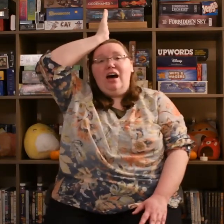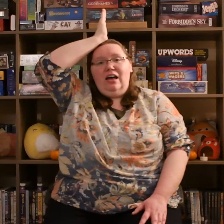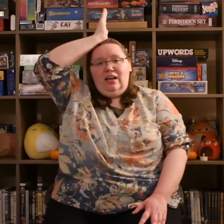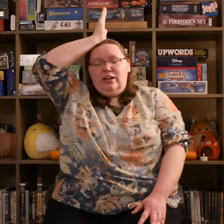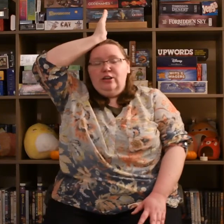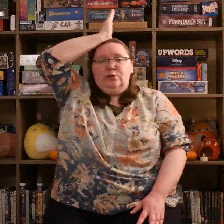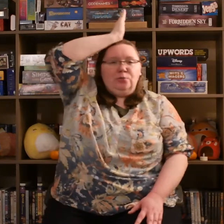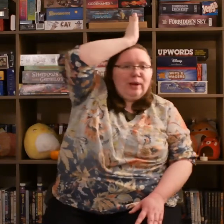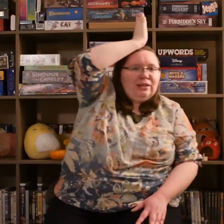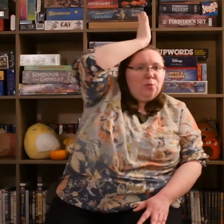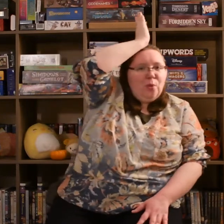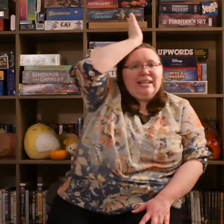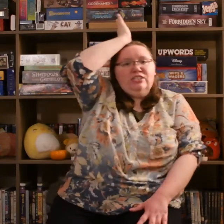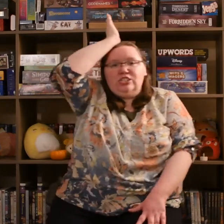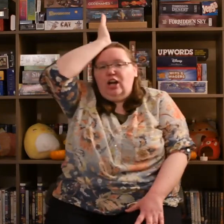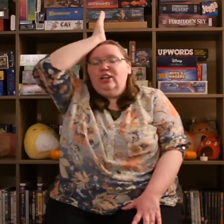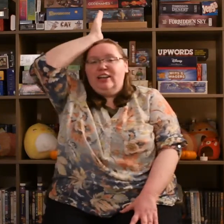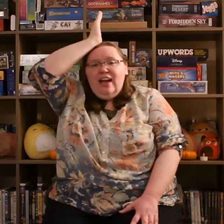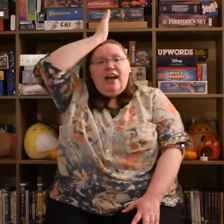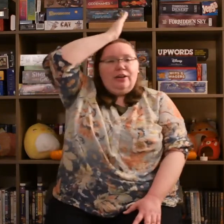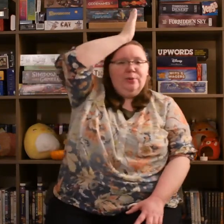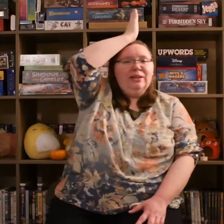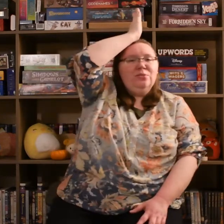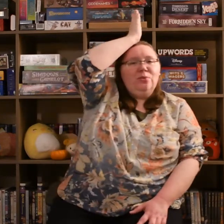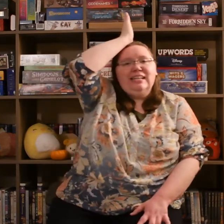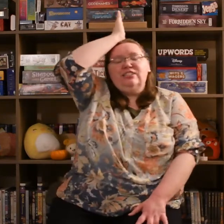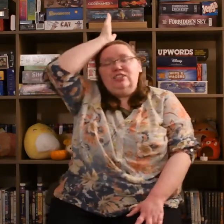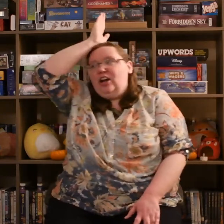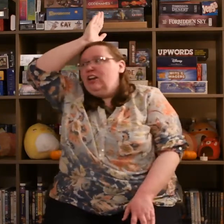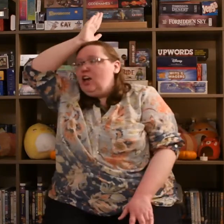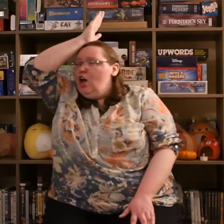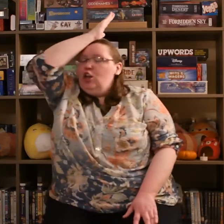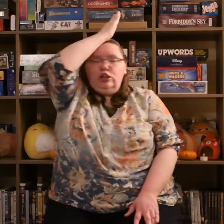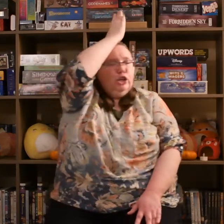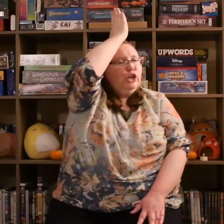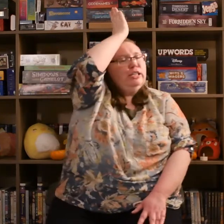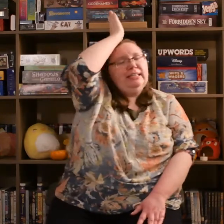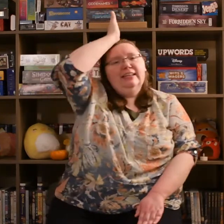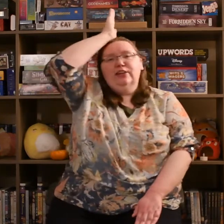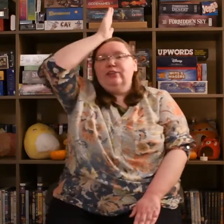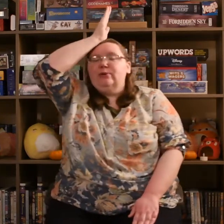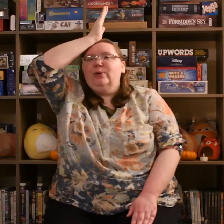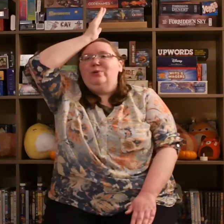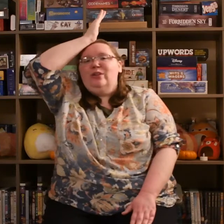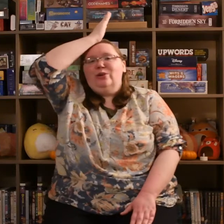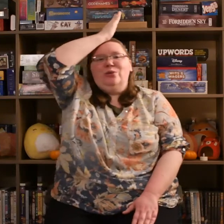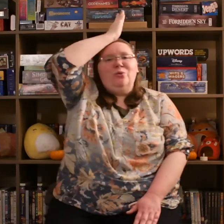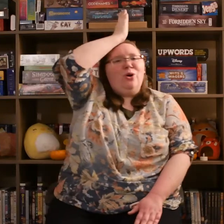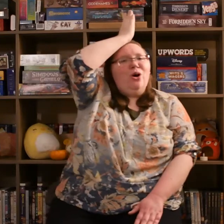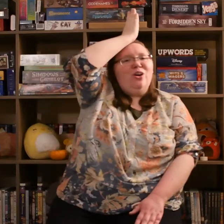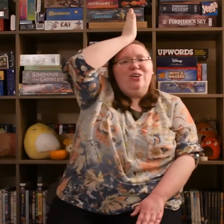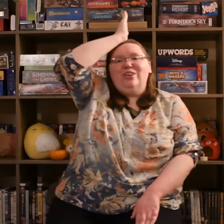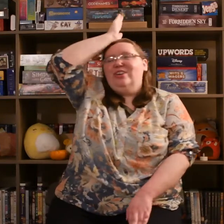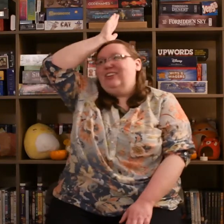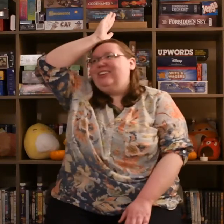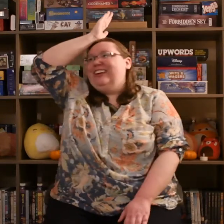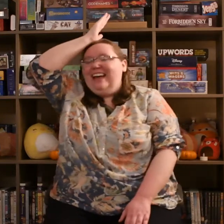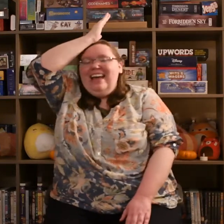A great white shark, a great white shark, Lurking through the water.